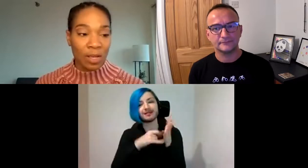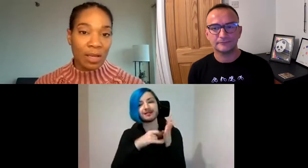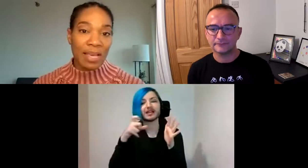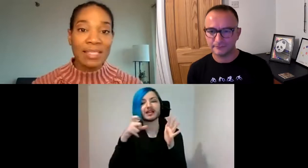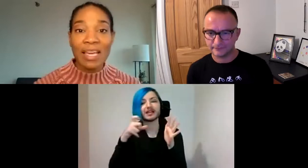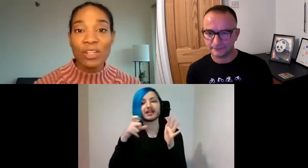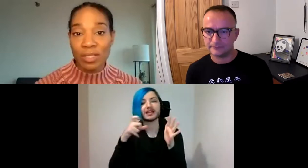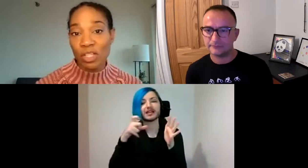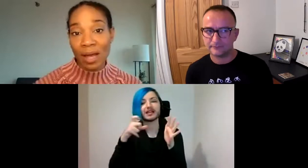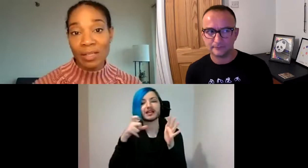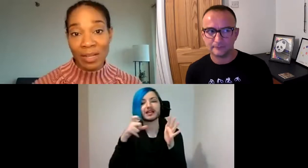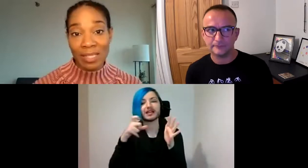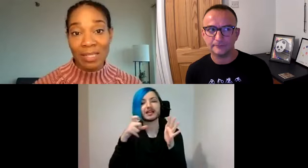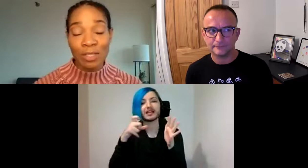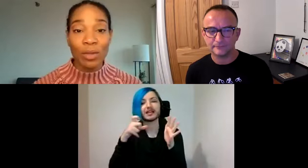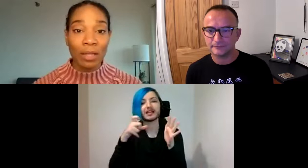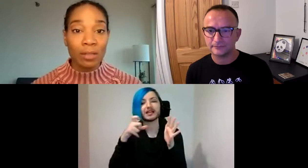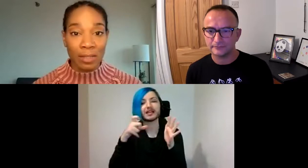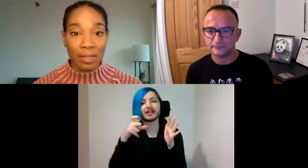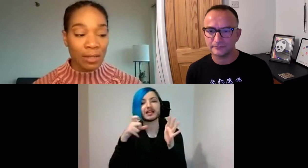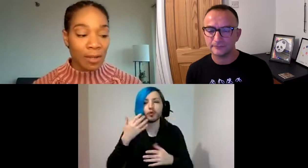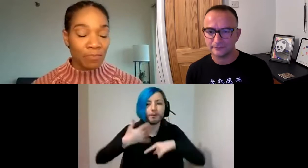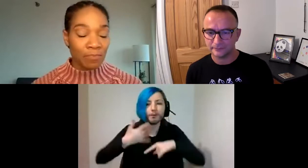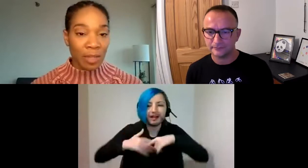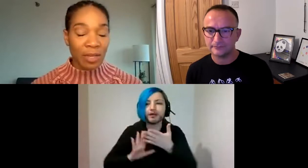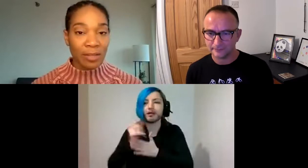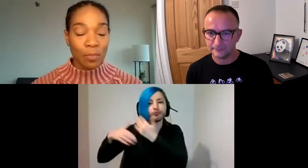very different experience with you know, being white